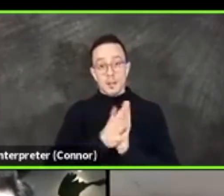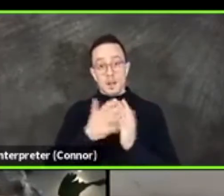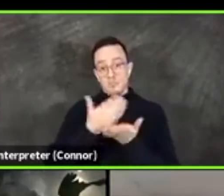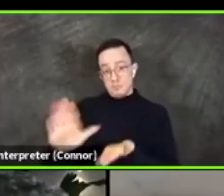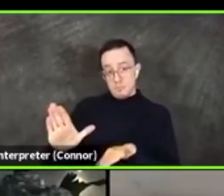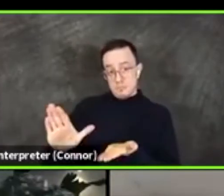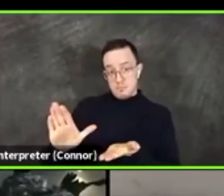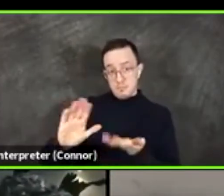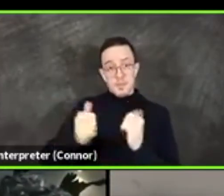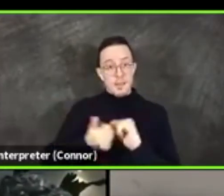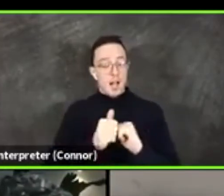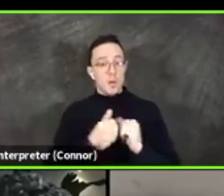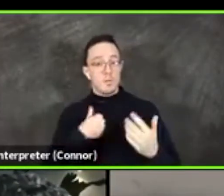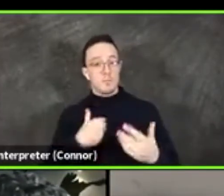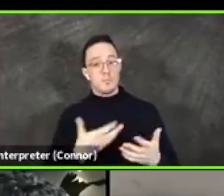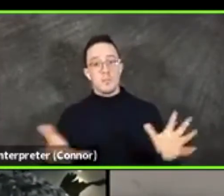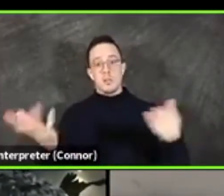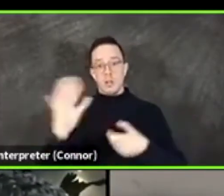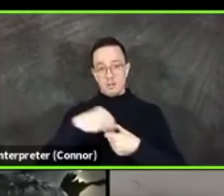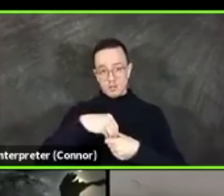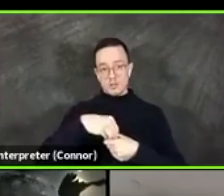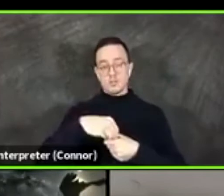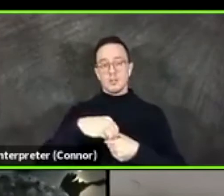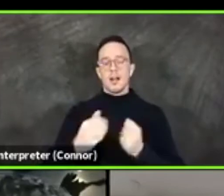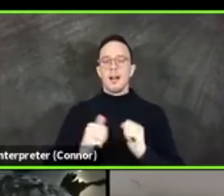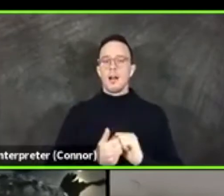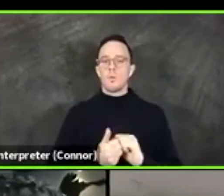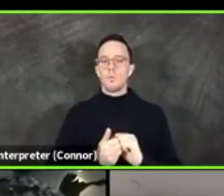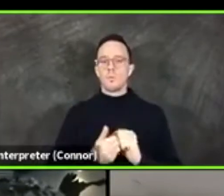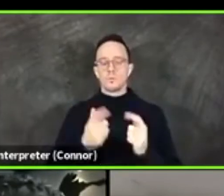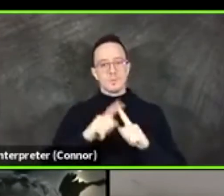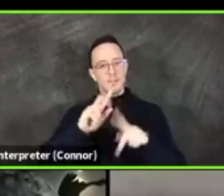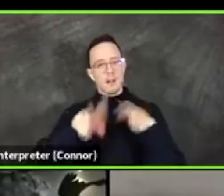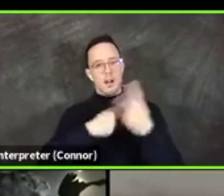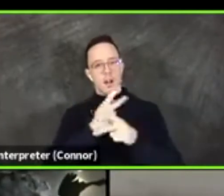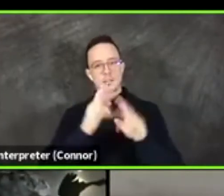ABSOLUTELY REWARDING AND JUST THINKING ABOUT FORMS OF GATHERING AND KNOWLEDGE-MAKING AND